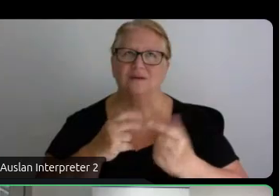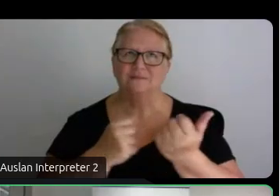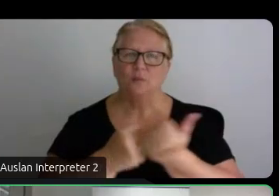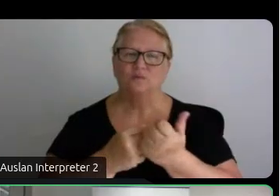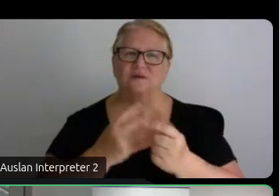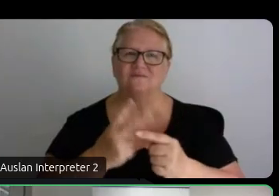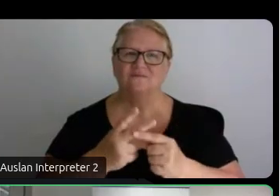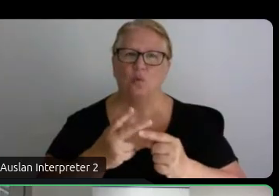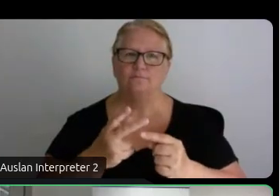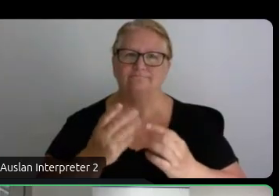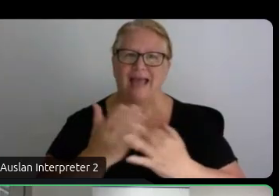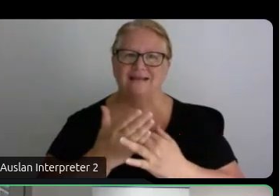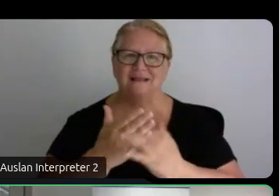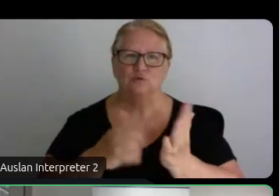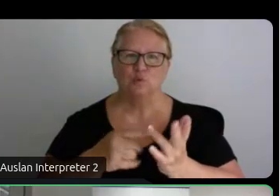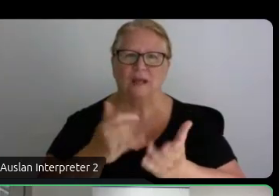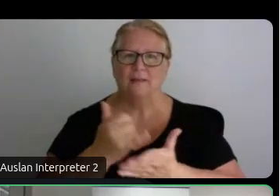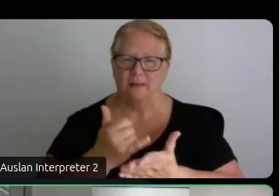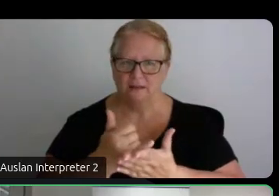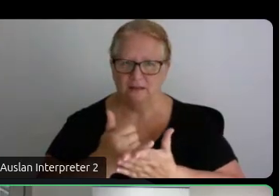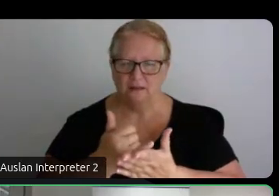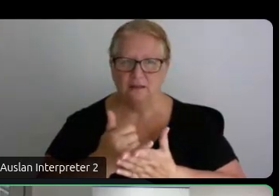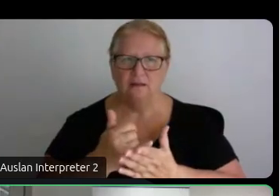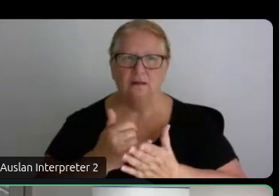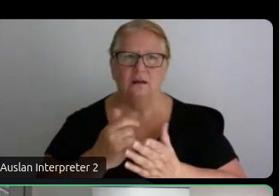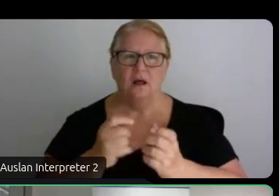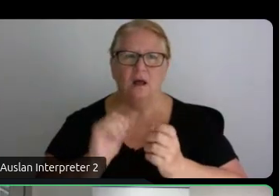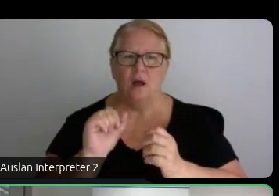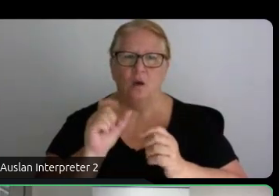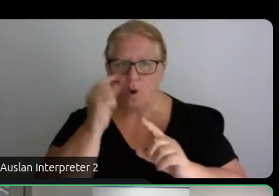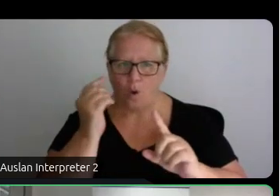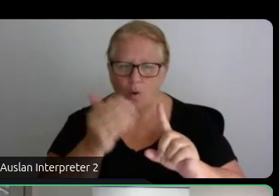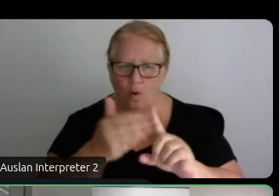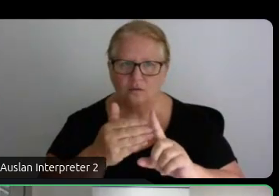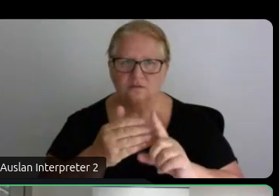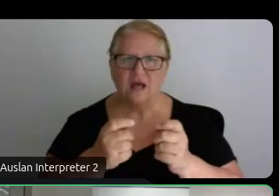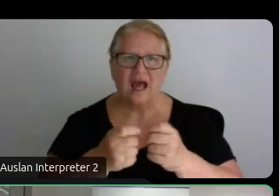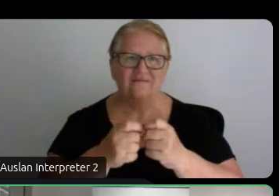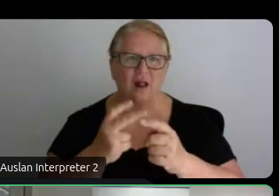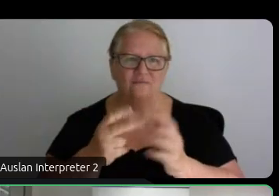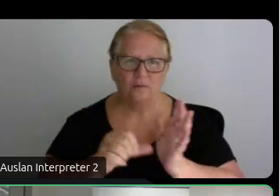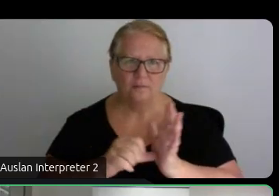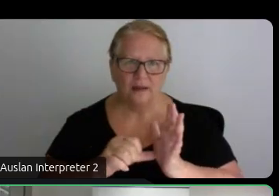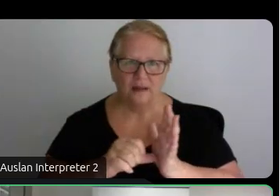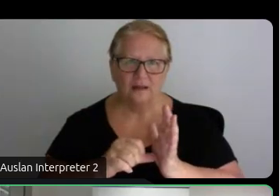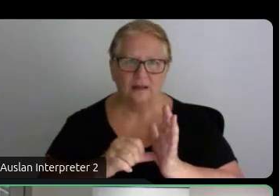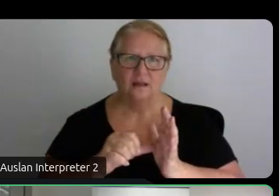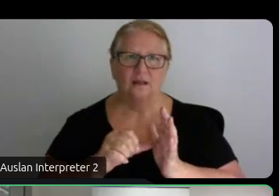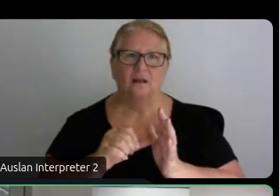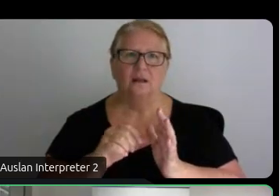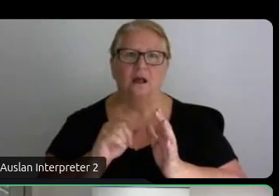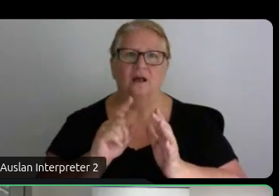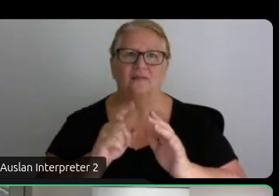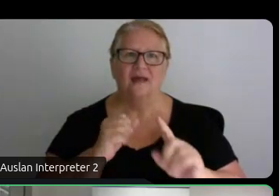engage in socialization need to be valued for money that's okay uh be effective uh beneficial